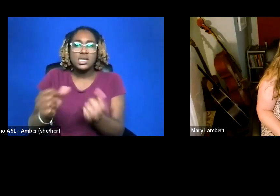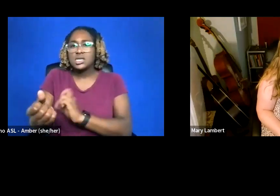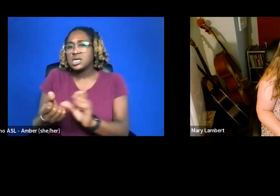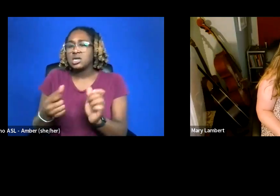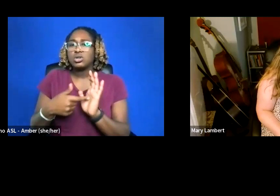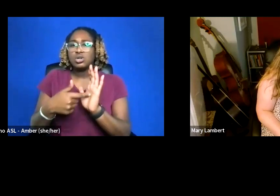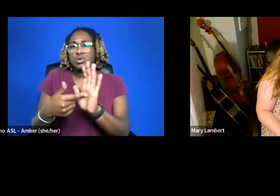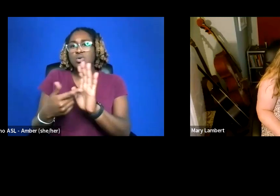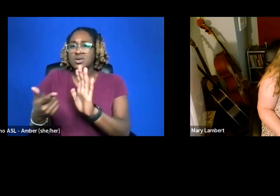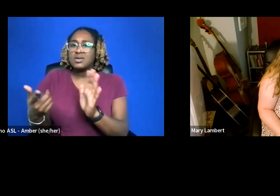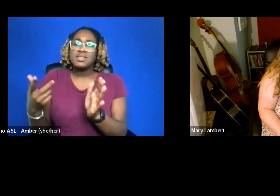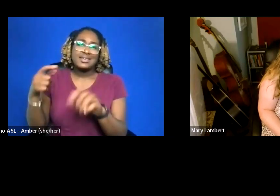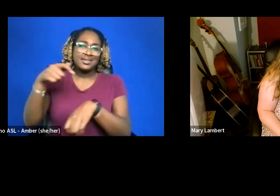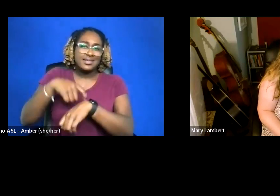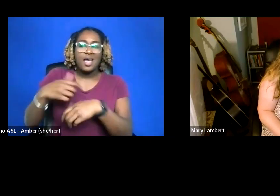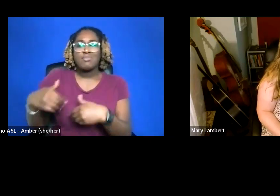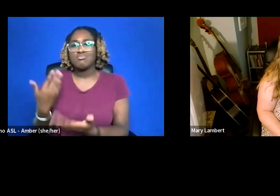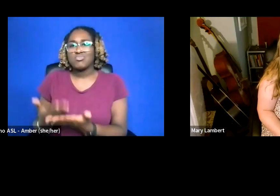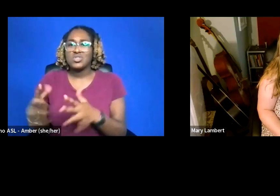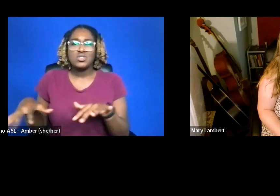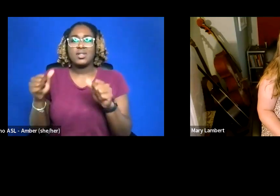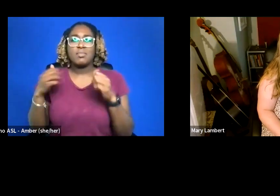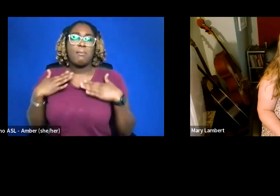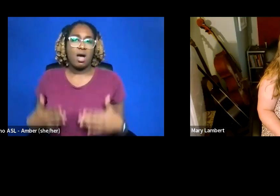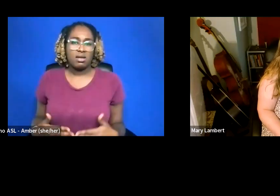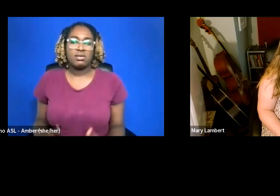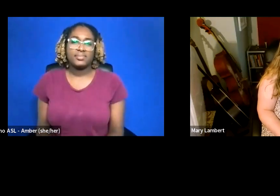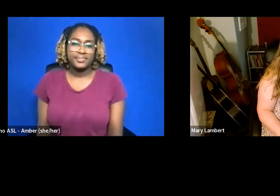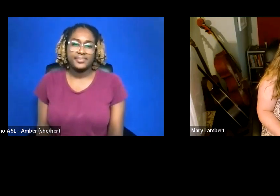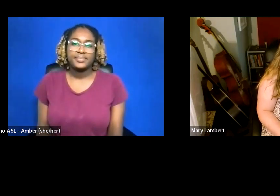but the time has come for us to reclaim our bodies. Our bodies